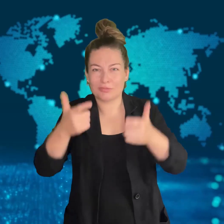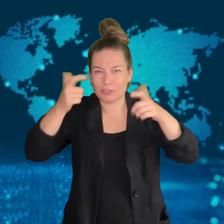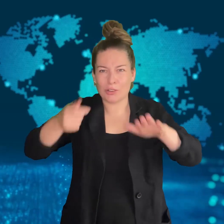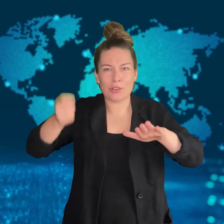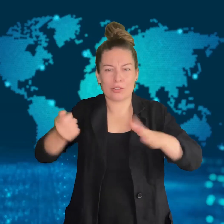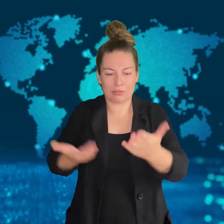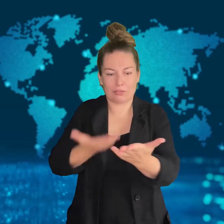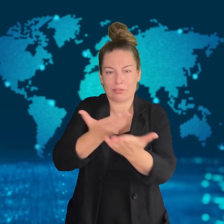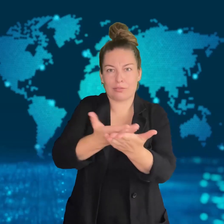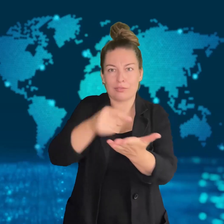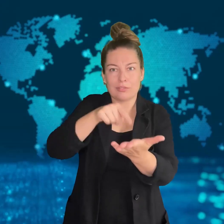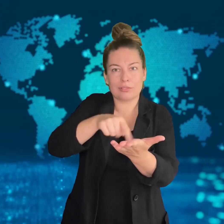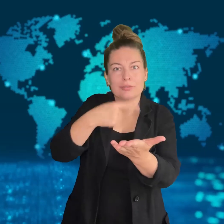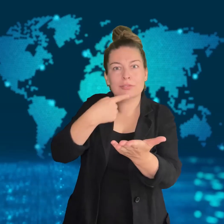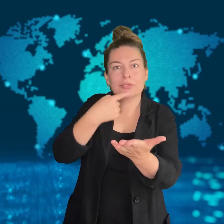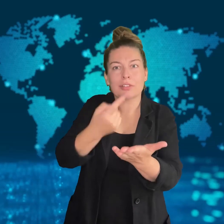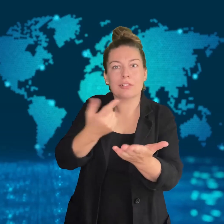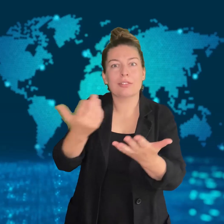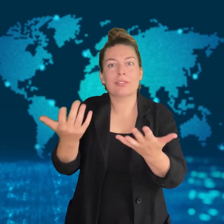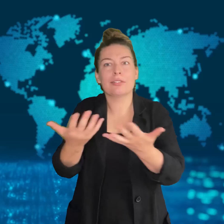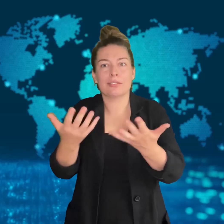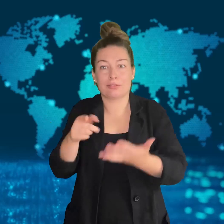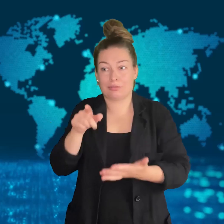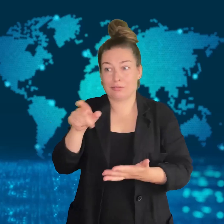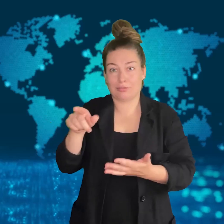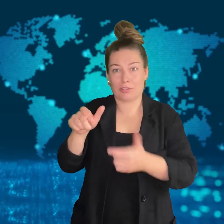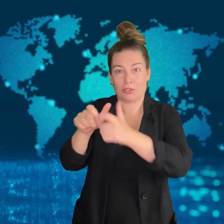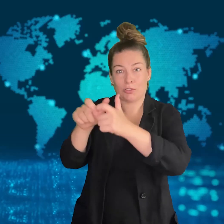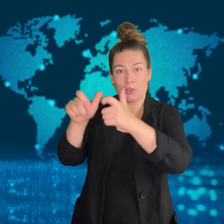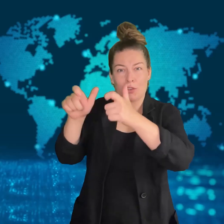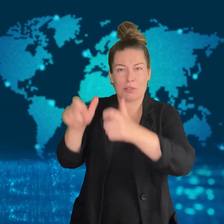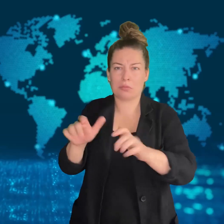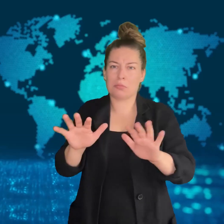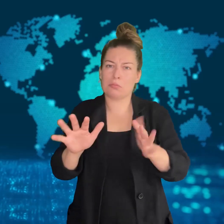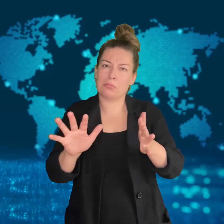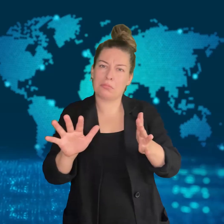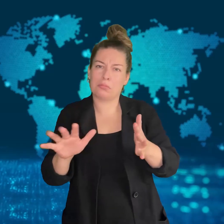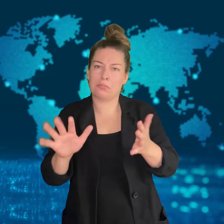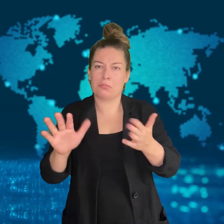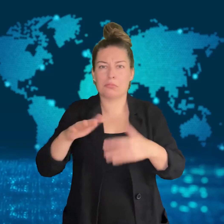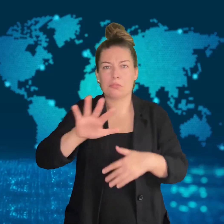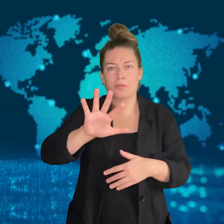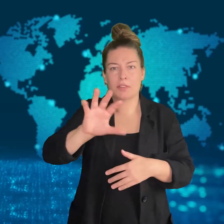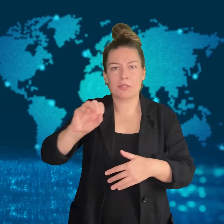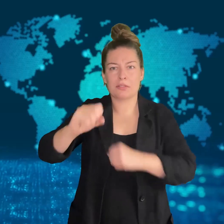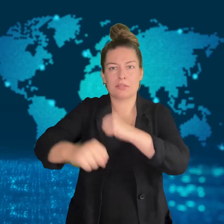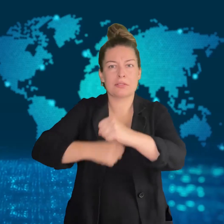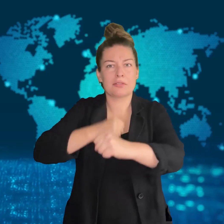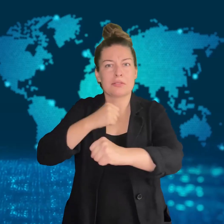ExxonMobil allegedly did this despite knowing that